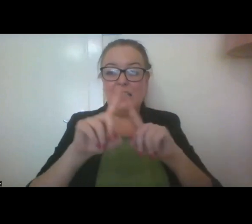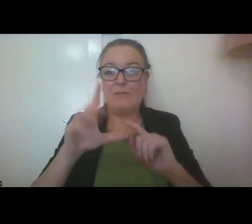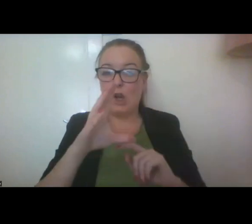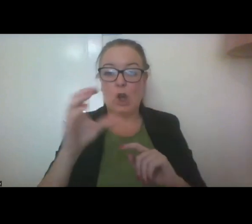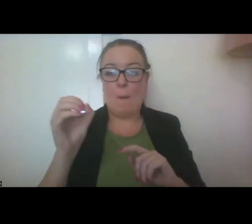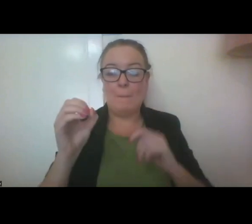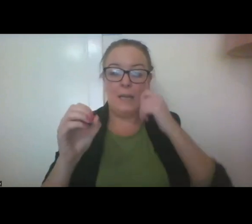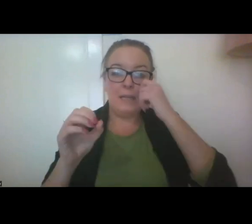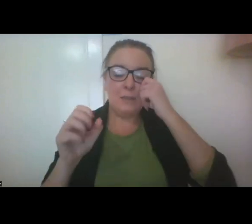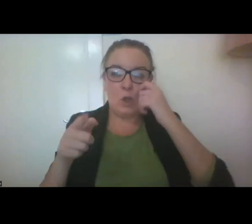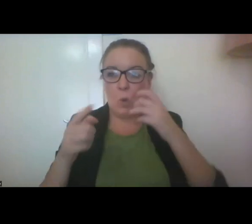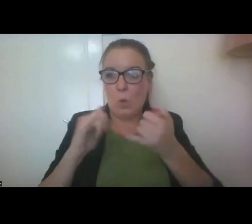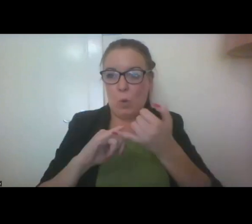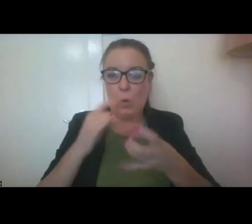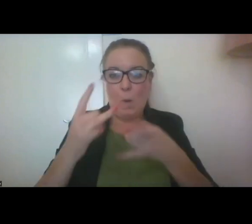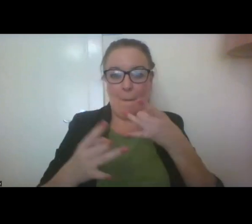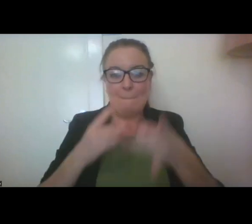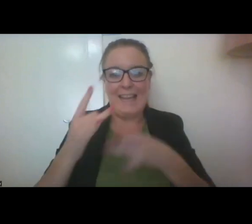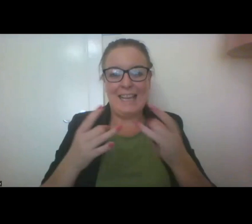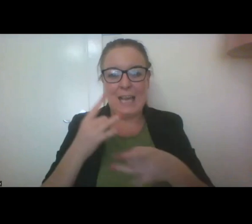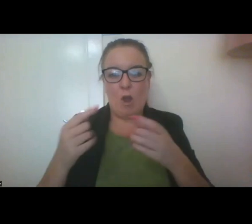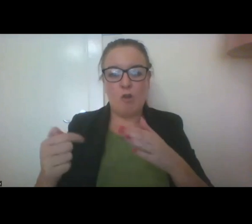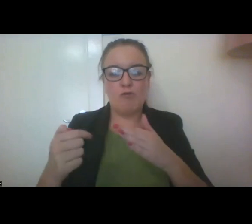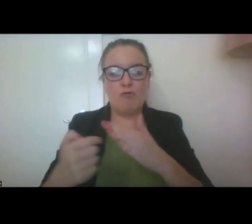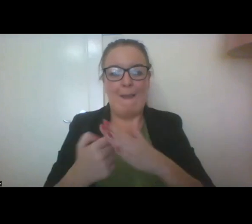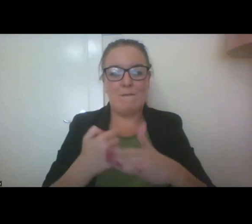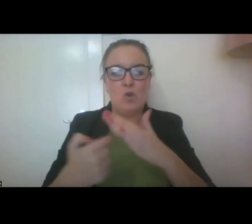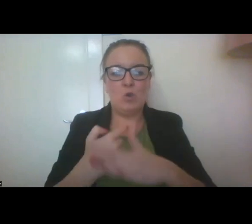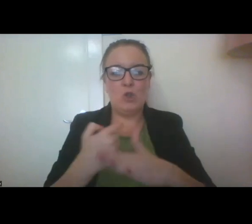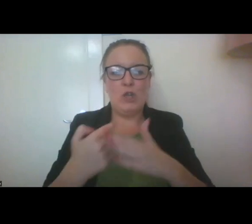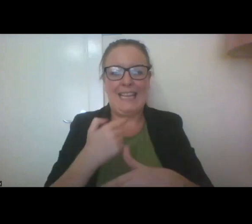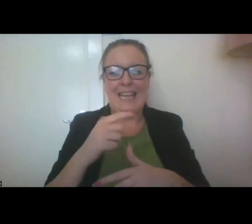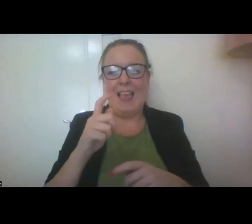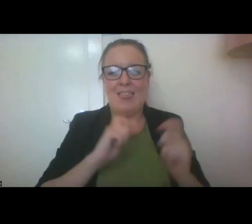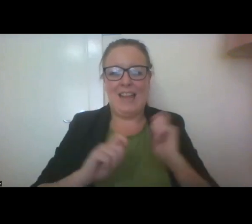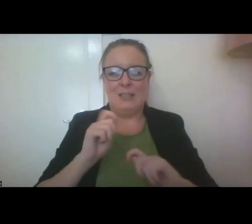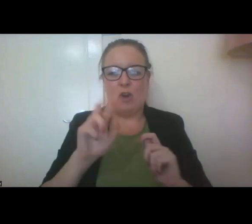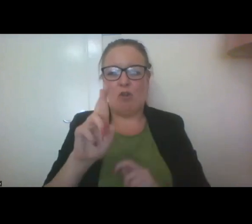where we're outputting in Syrian and English. Syrian on one screen, English on the other.